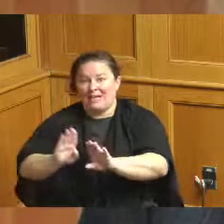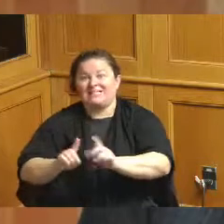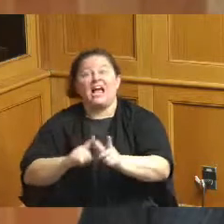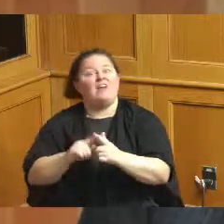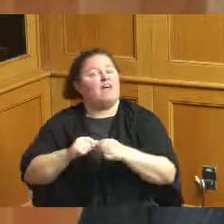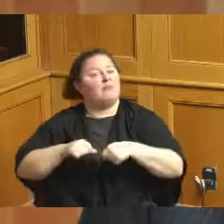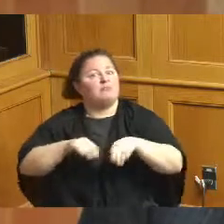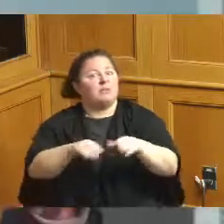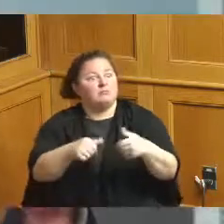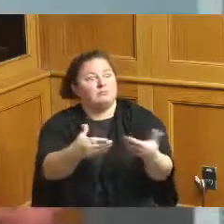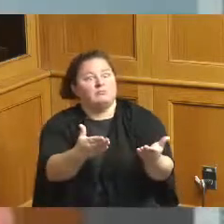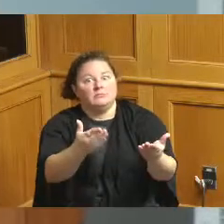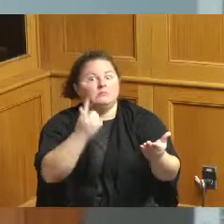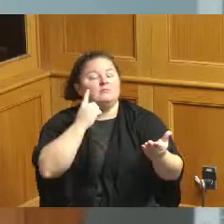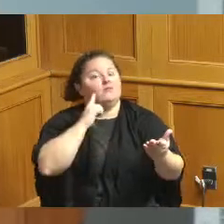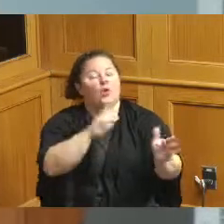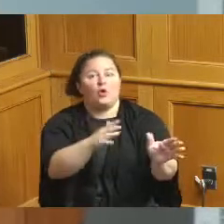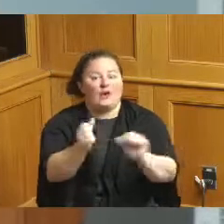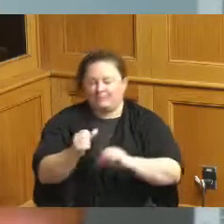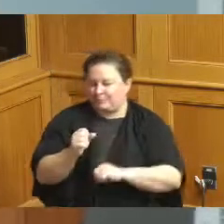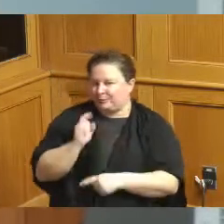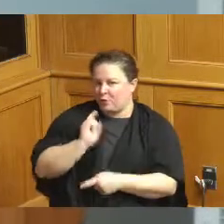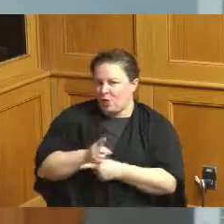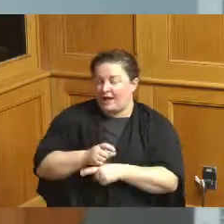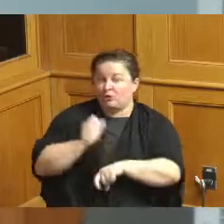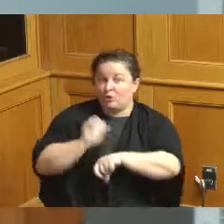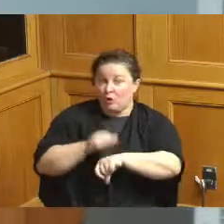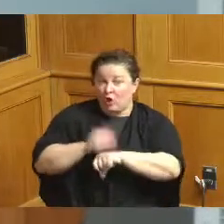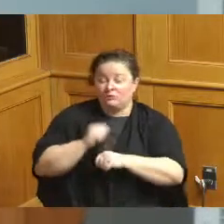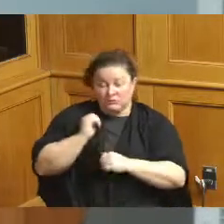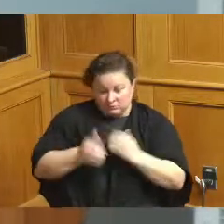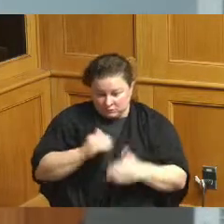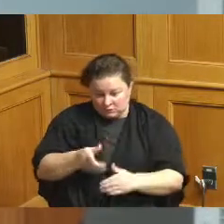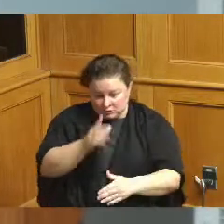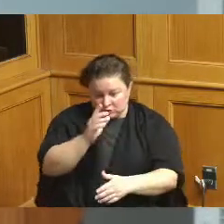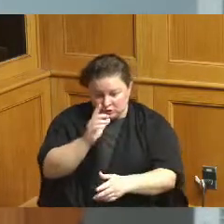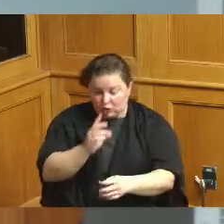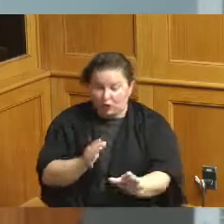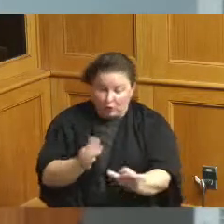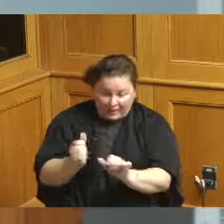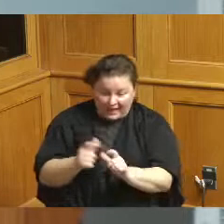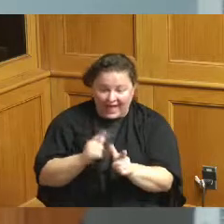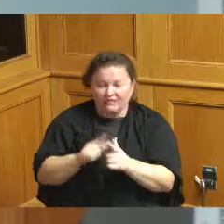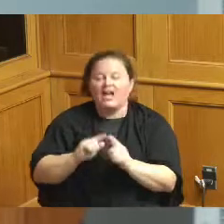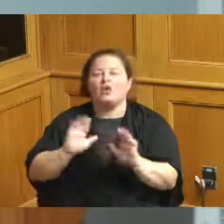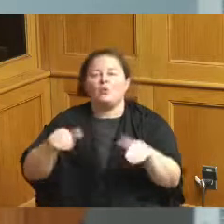build the concrete structure and then re-bid what we bolt on to that yeah and that way we minimize